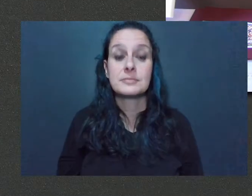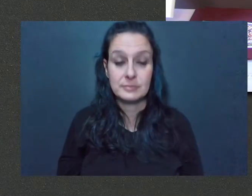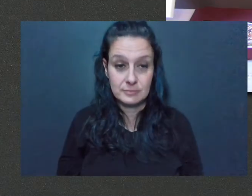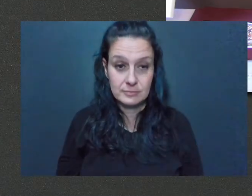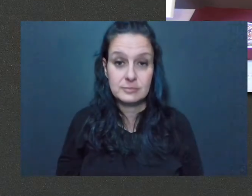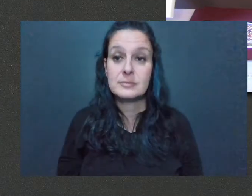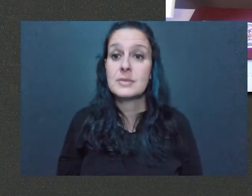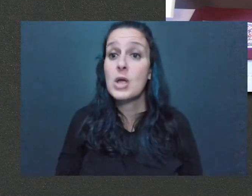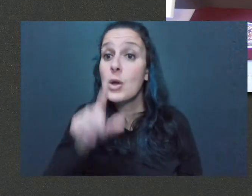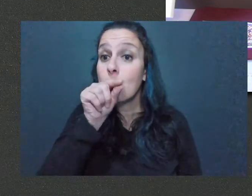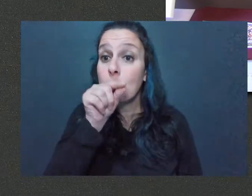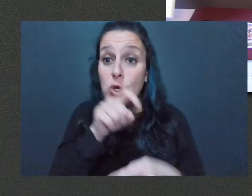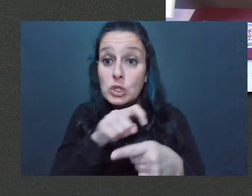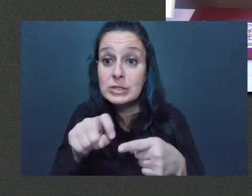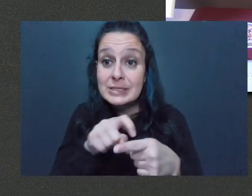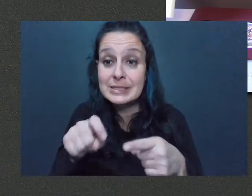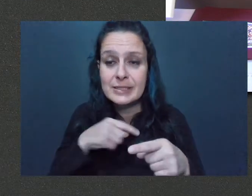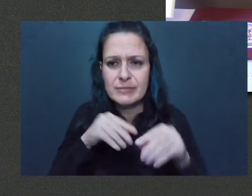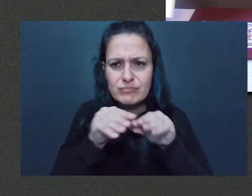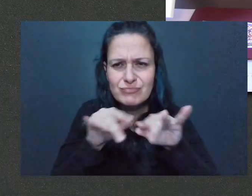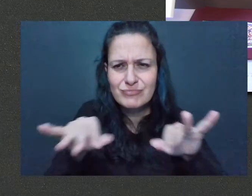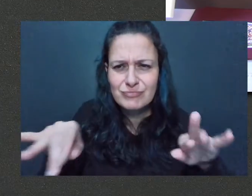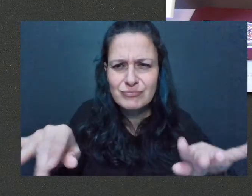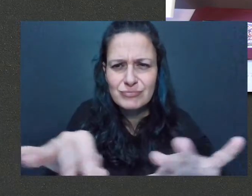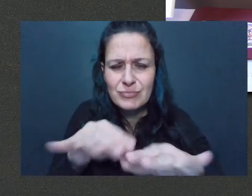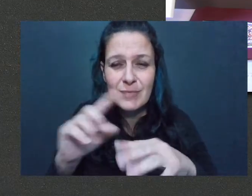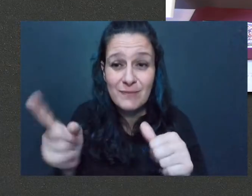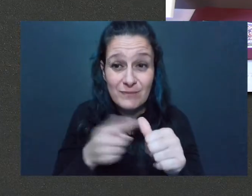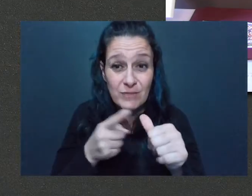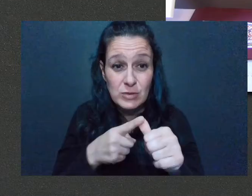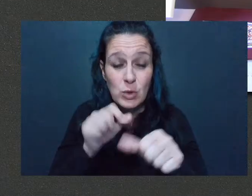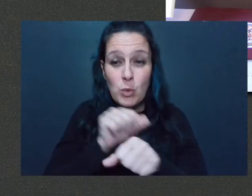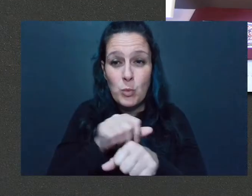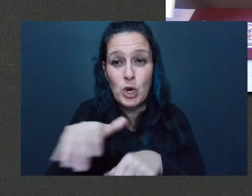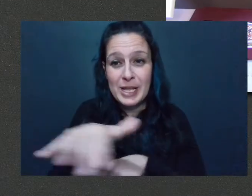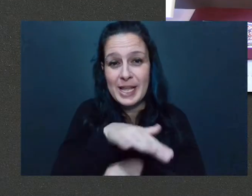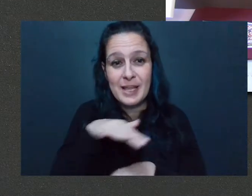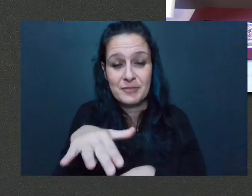put the birdseed on your working surface.